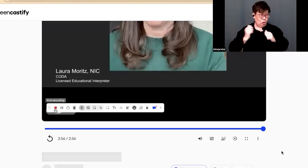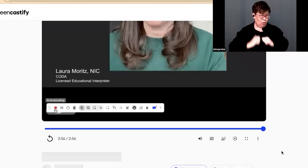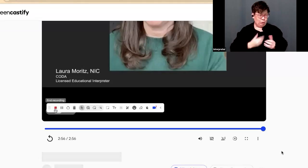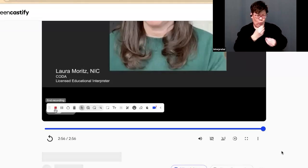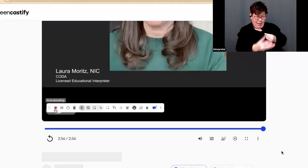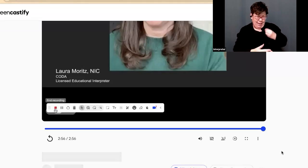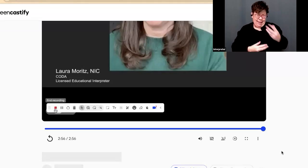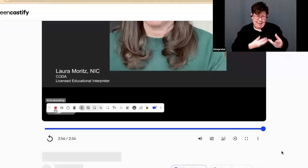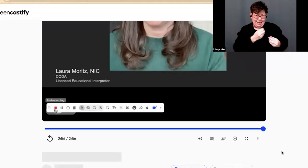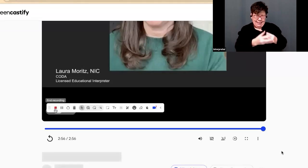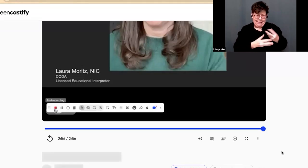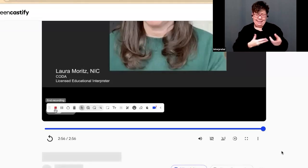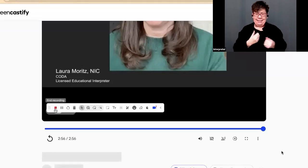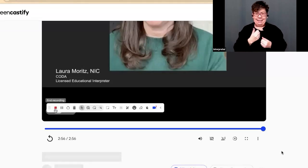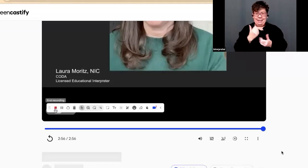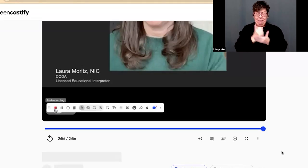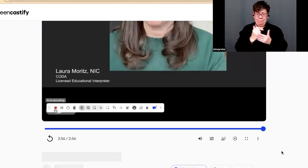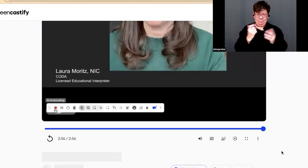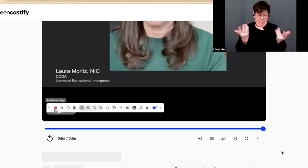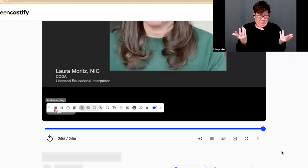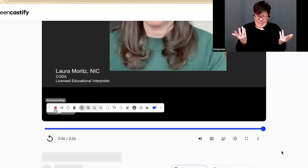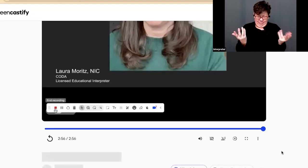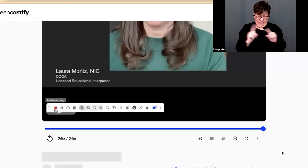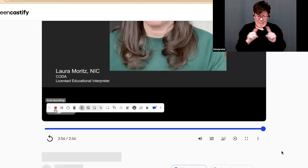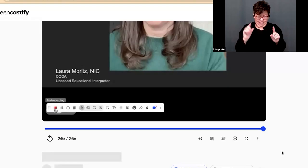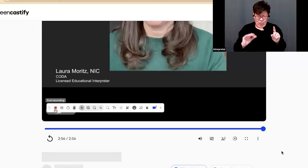But if a child from a young age, if this is not addressed,